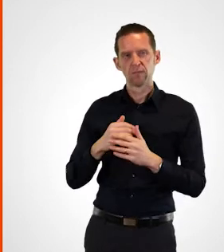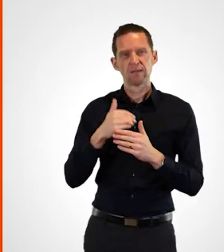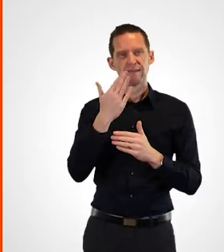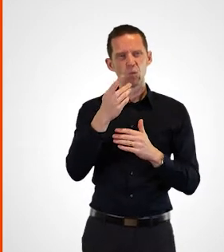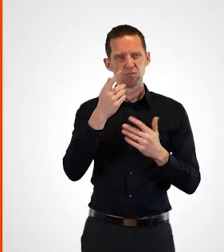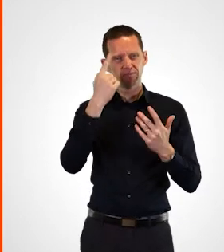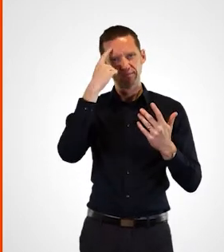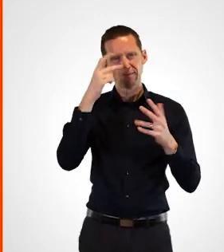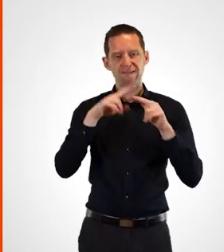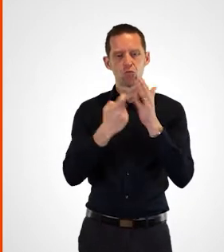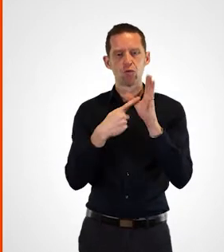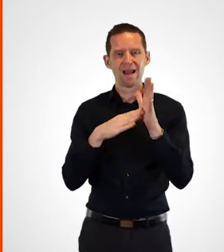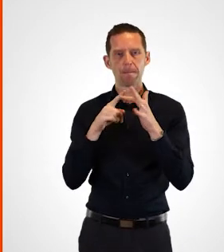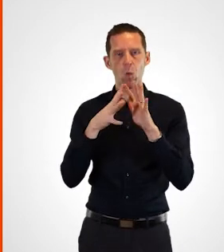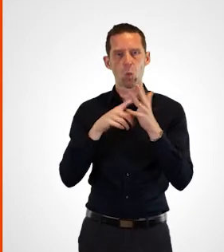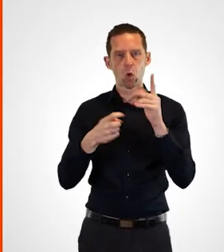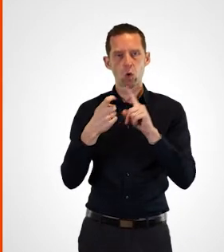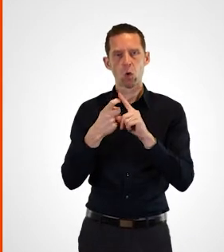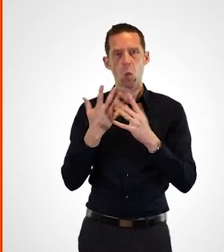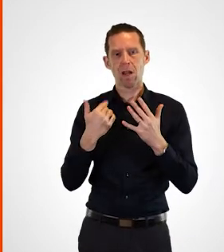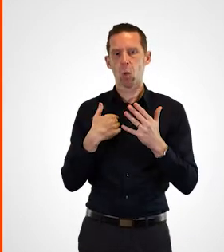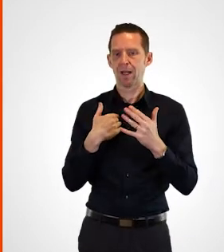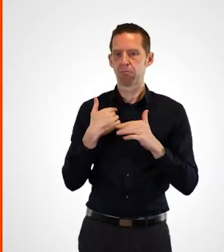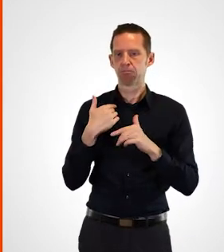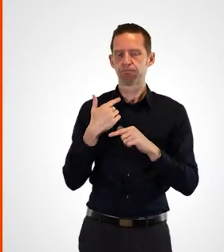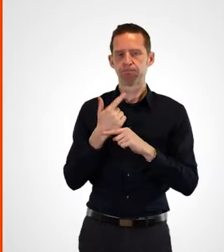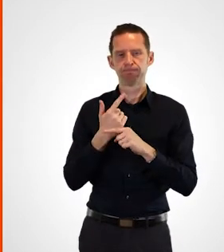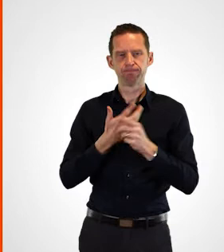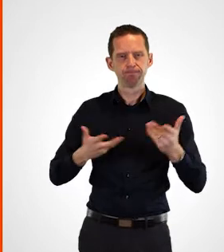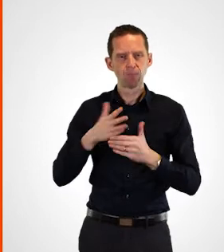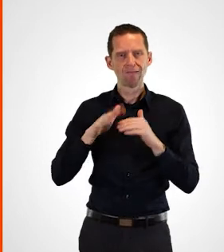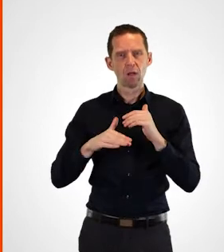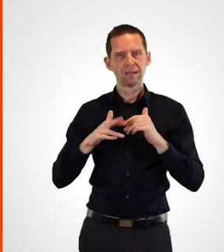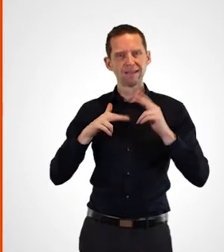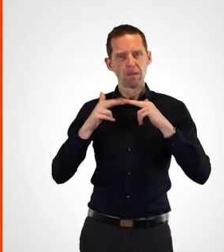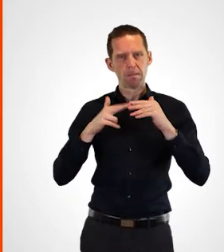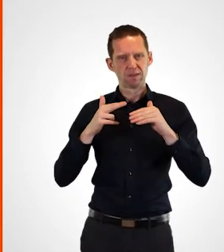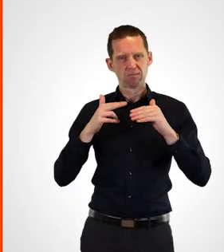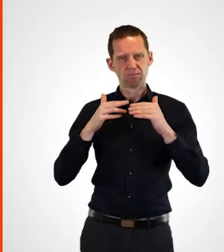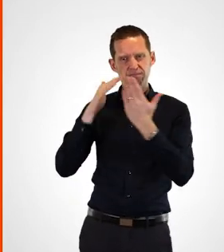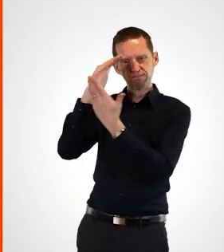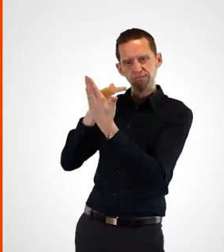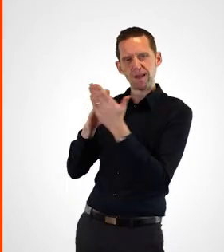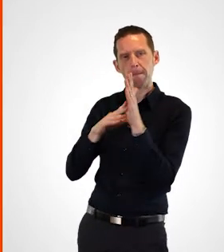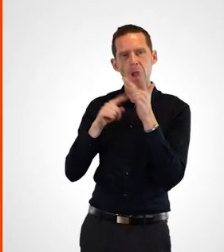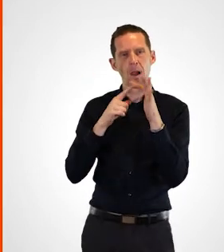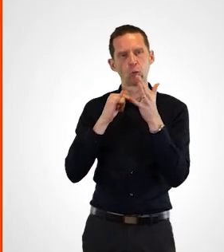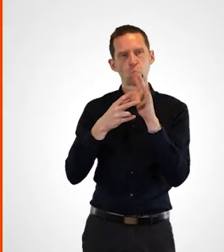a framework to display where we're going to take this discussion of developmental milestones. So on this particular slide you'll see a chart.